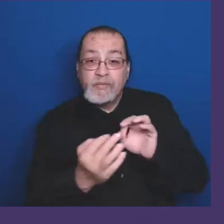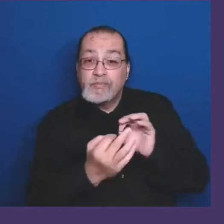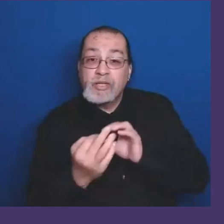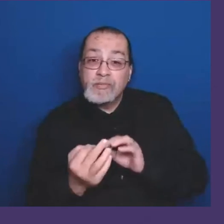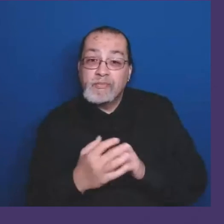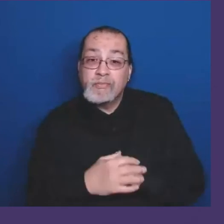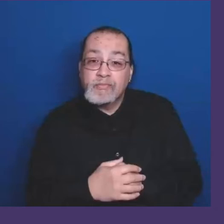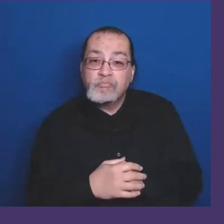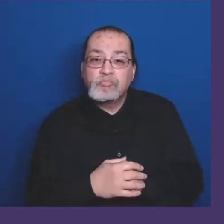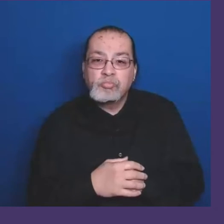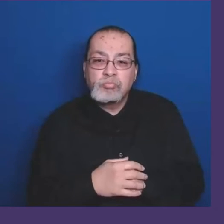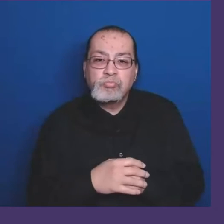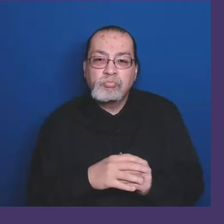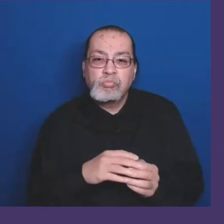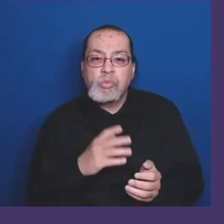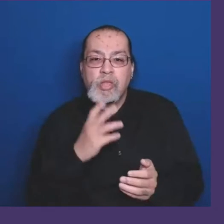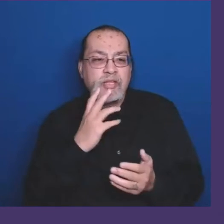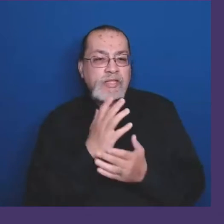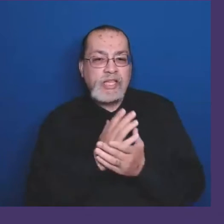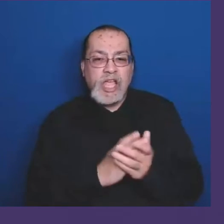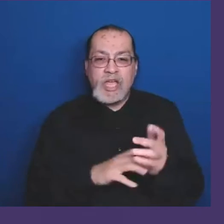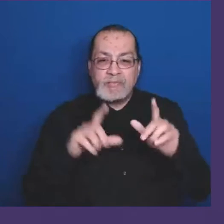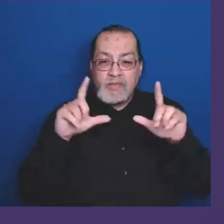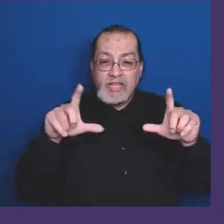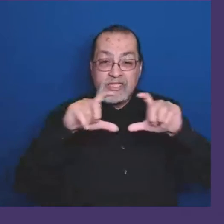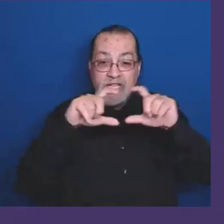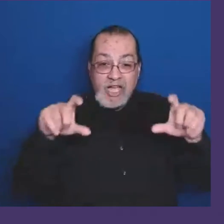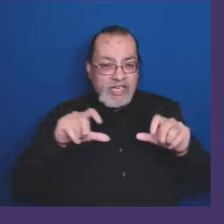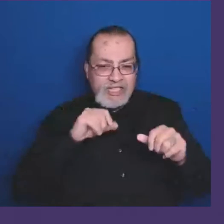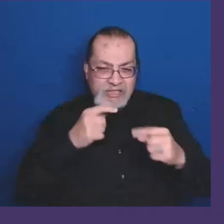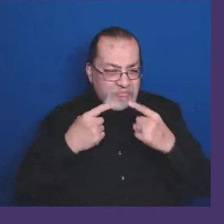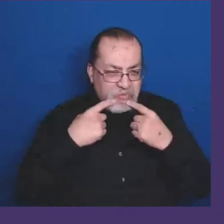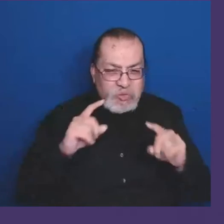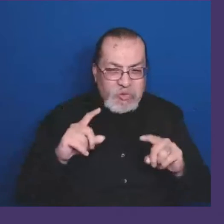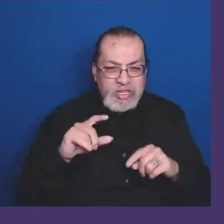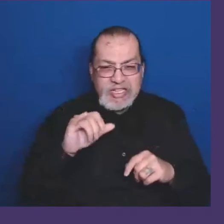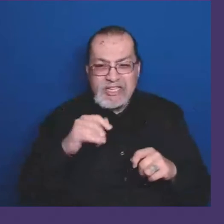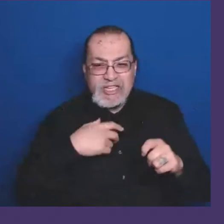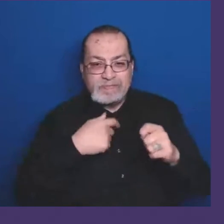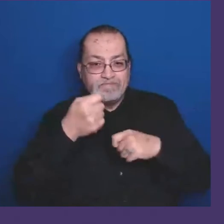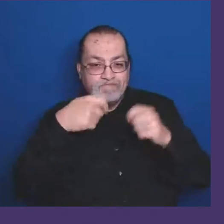Our lobbies offers a choice of heights in the reception welcome desk to provide